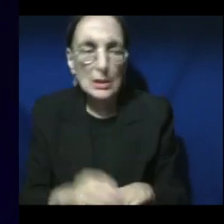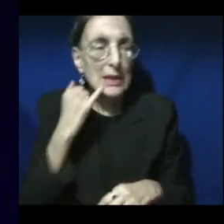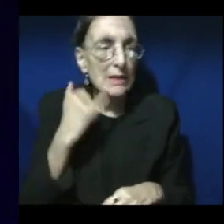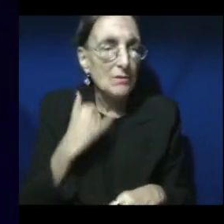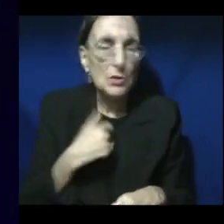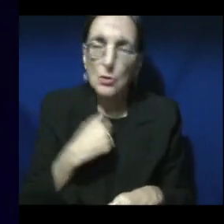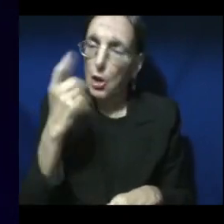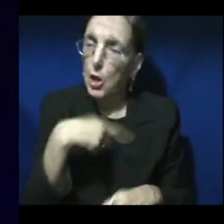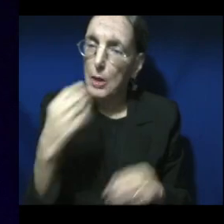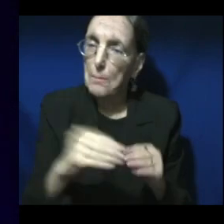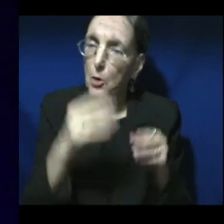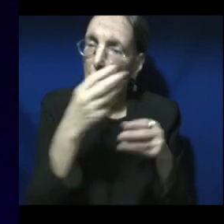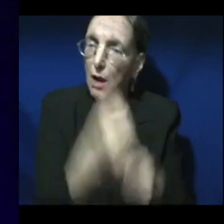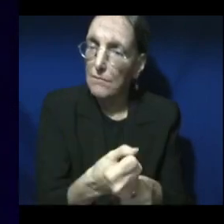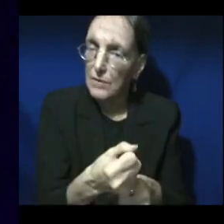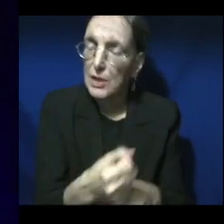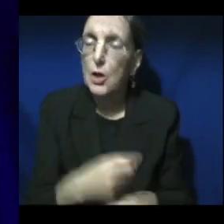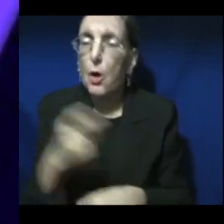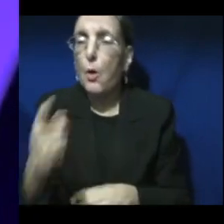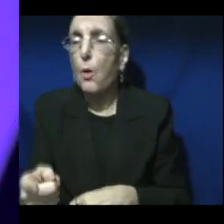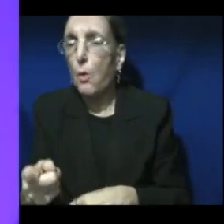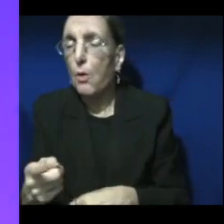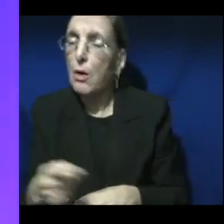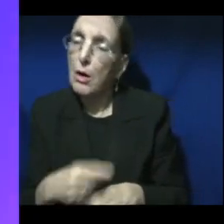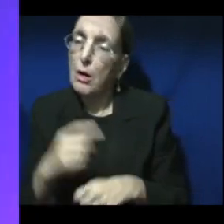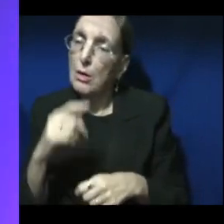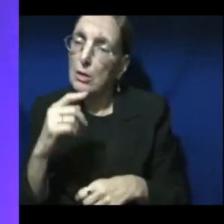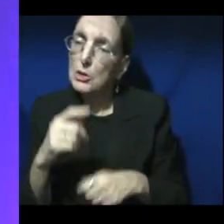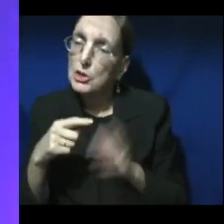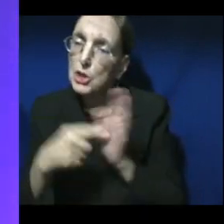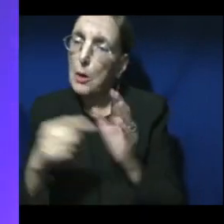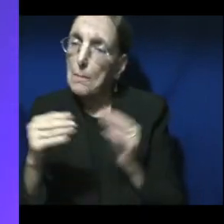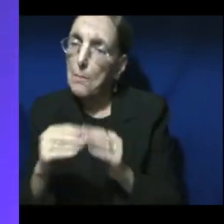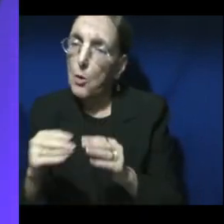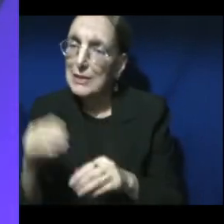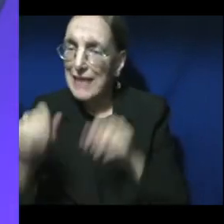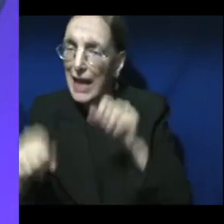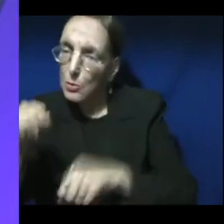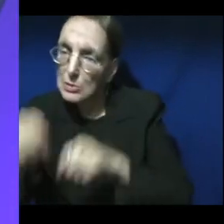depends on that audience and your role within that situation. And so I think the more you understand,